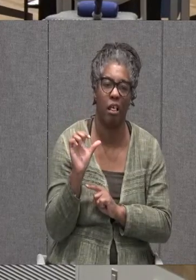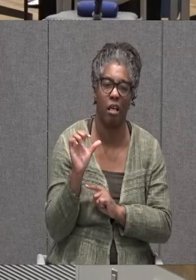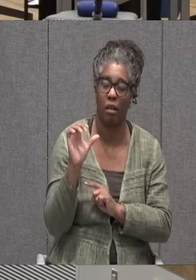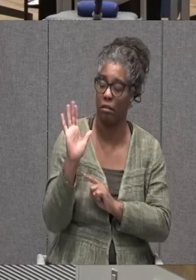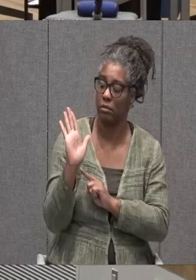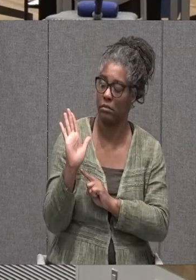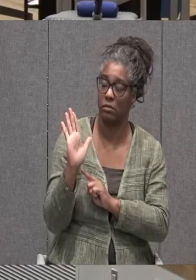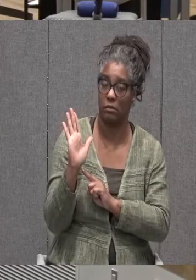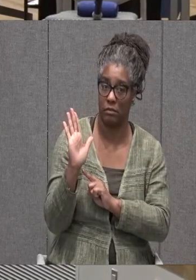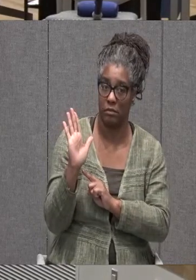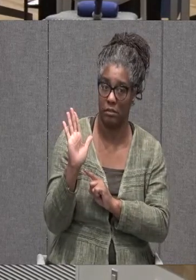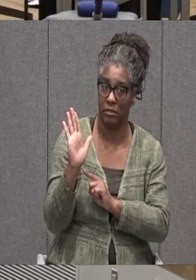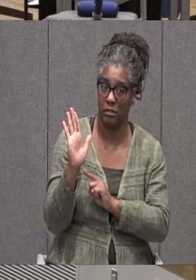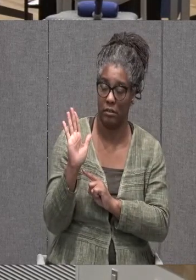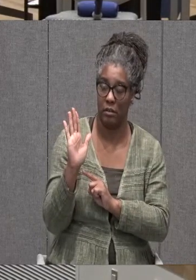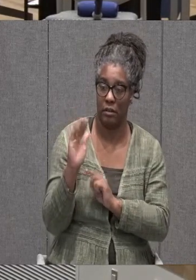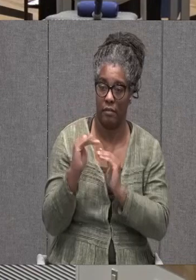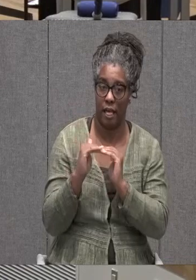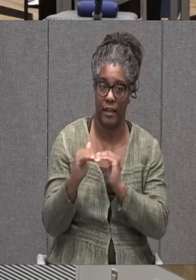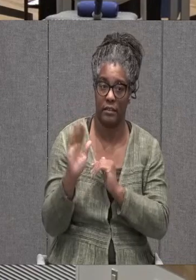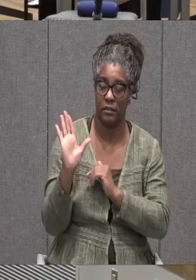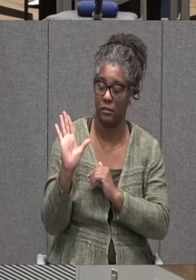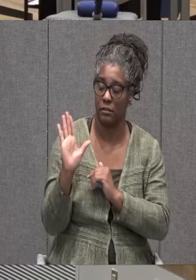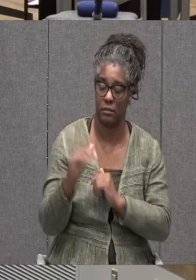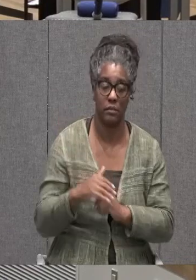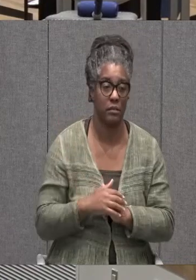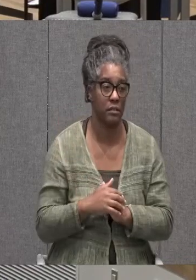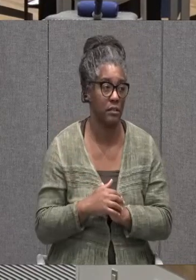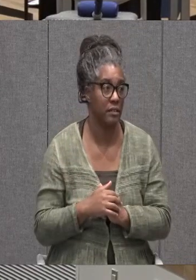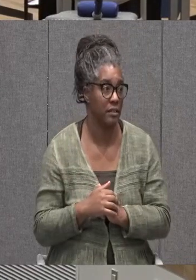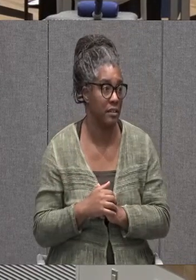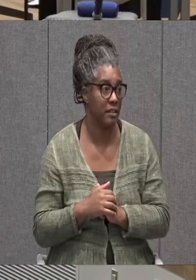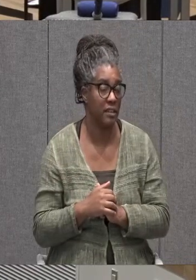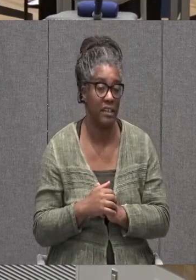that would be the same way, like if your hand was a racket.